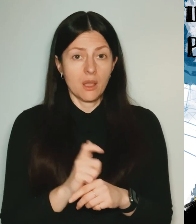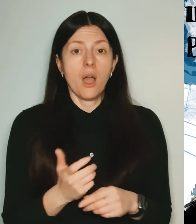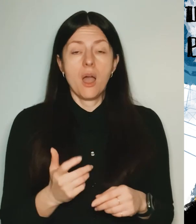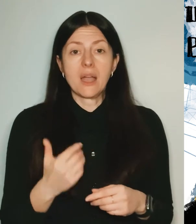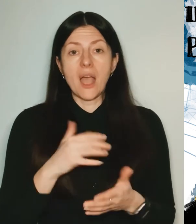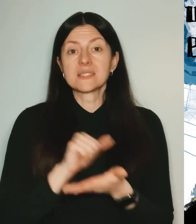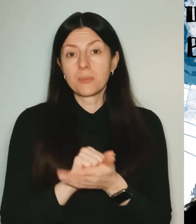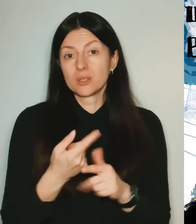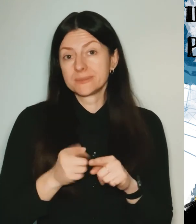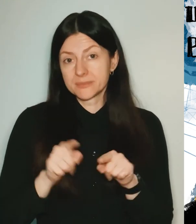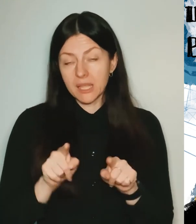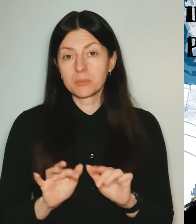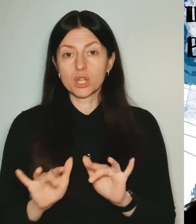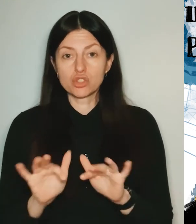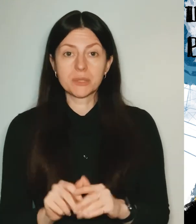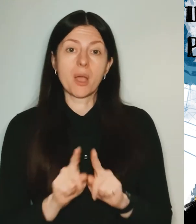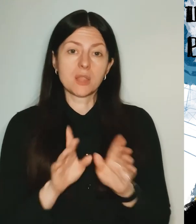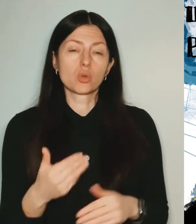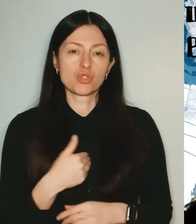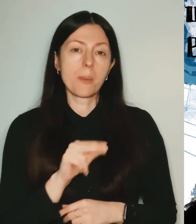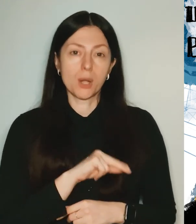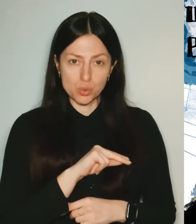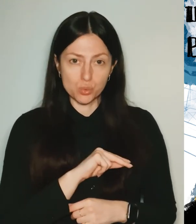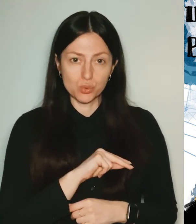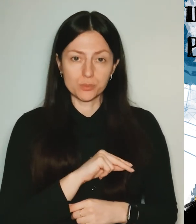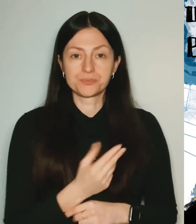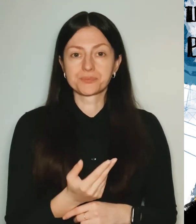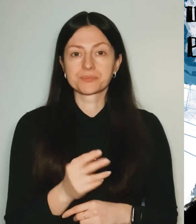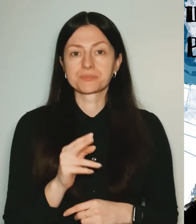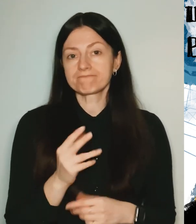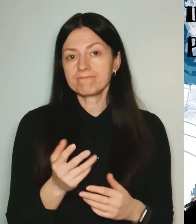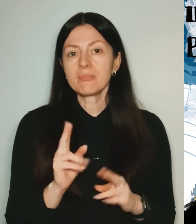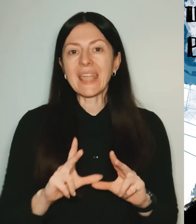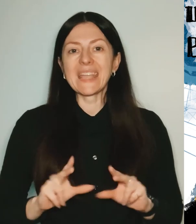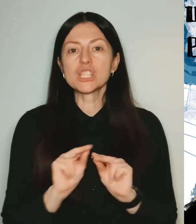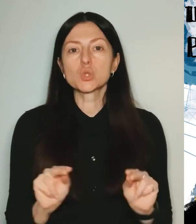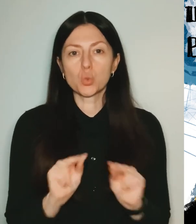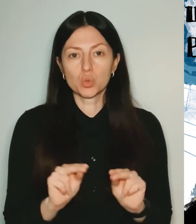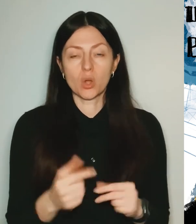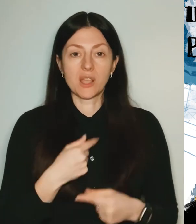So, I do such kinds of things, also, I’m working as an instructor.